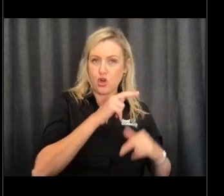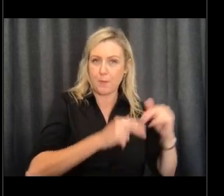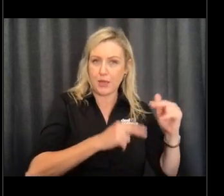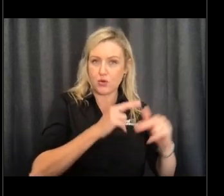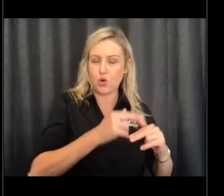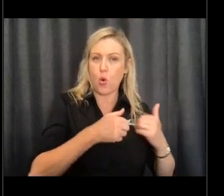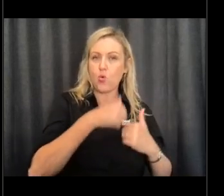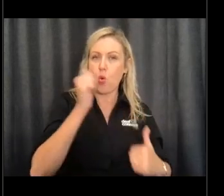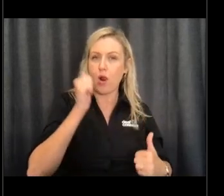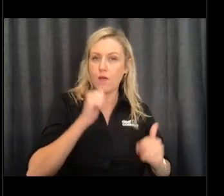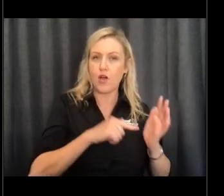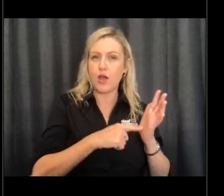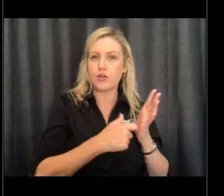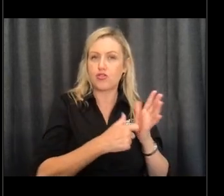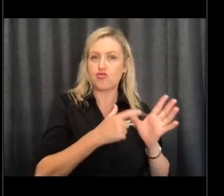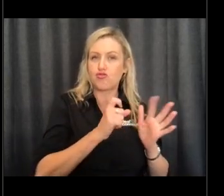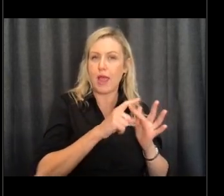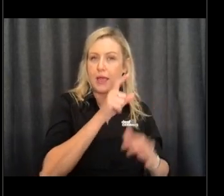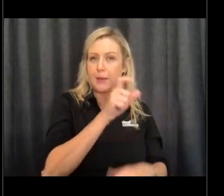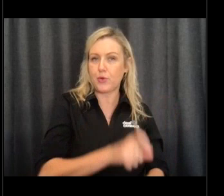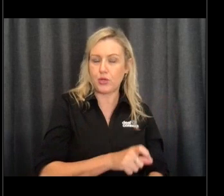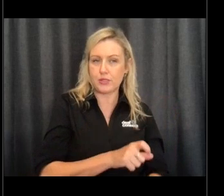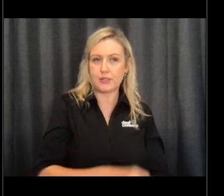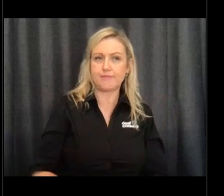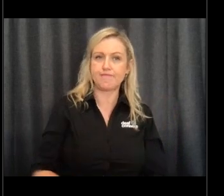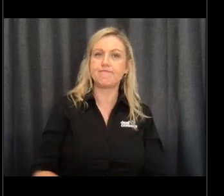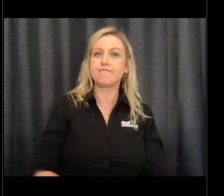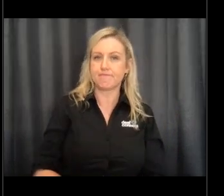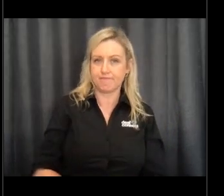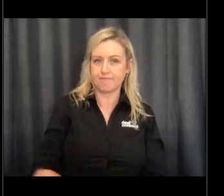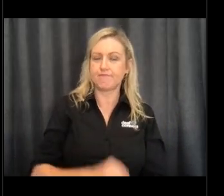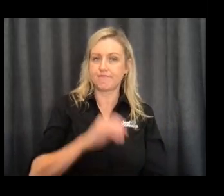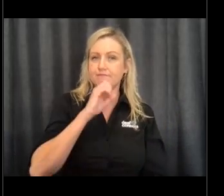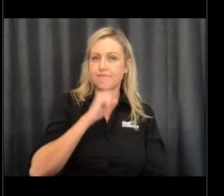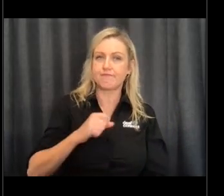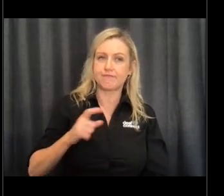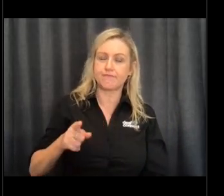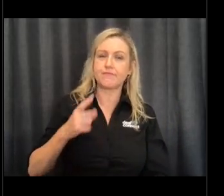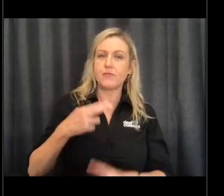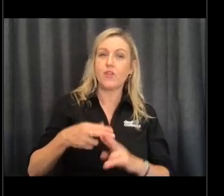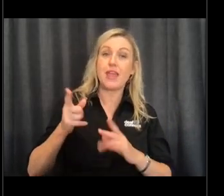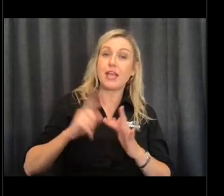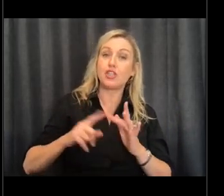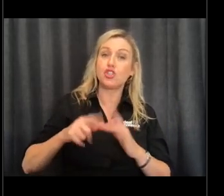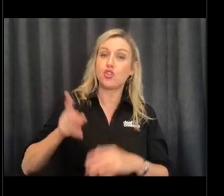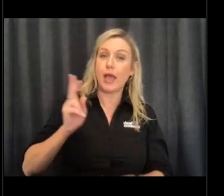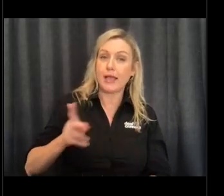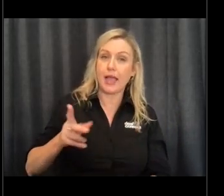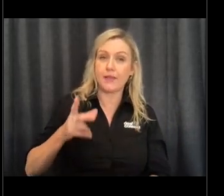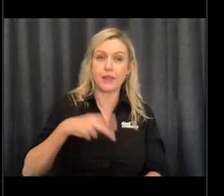So for an insurer to re insure it for the value they're going to look for certification